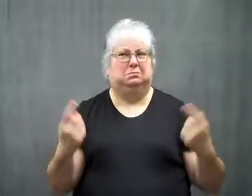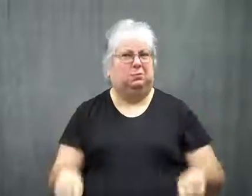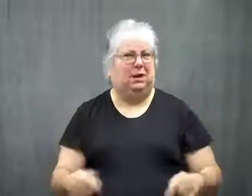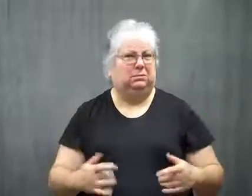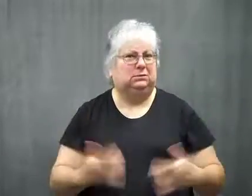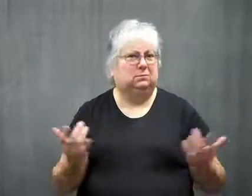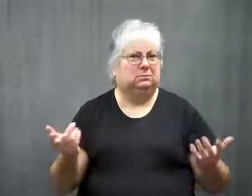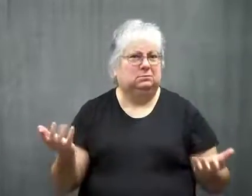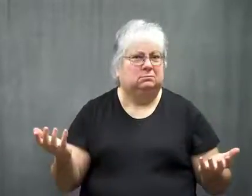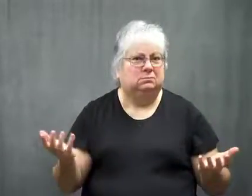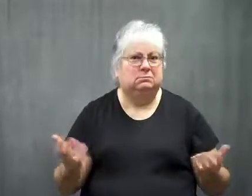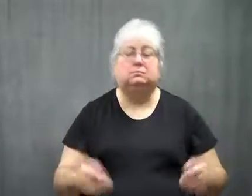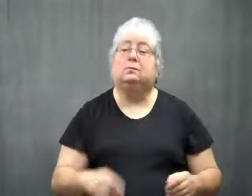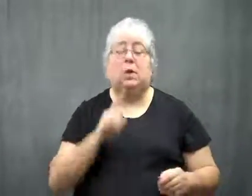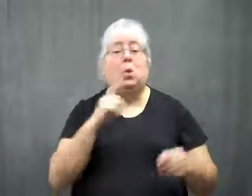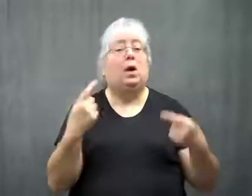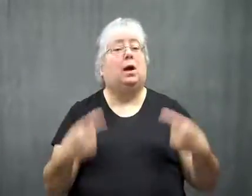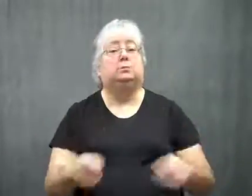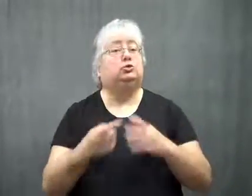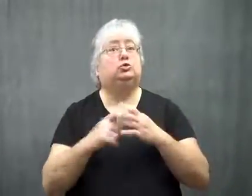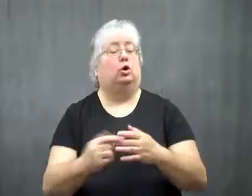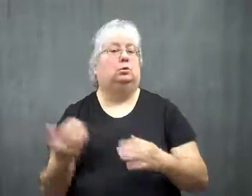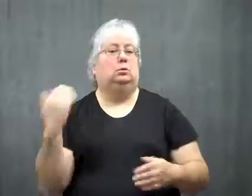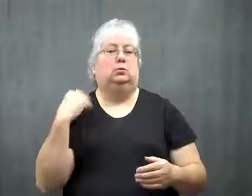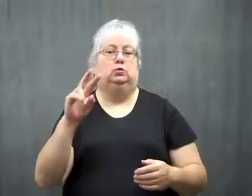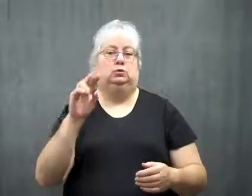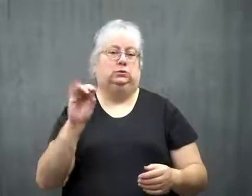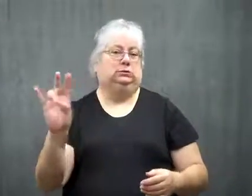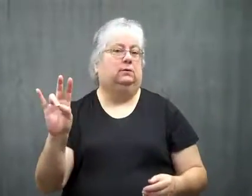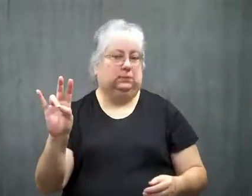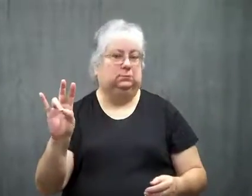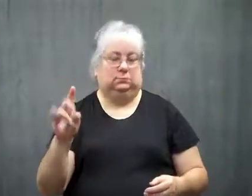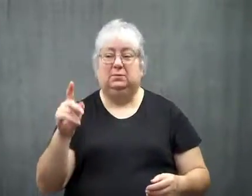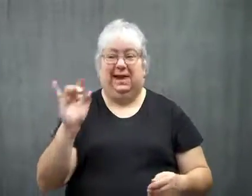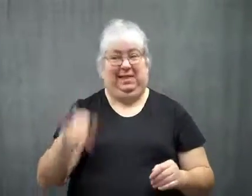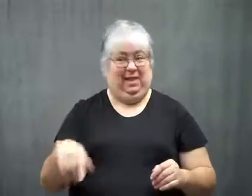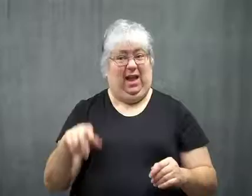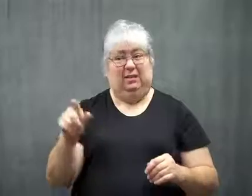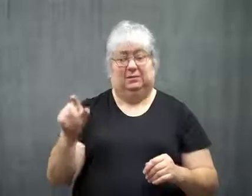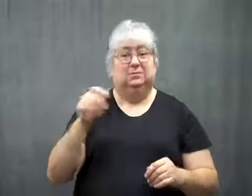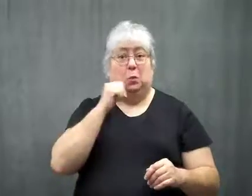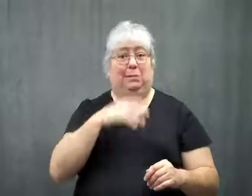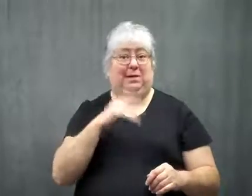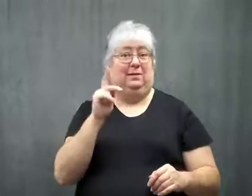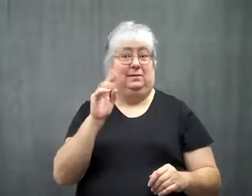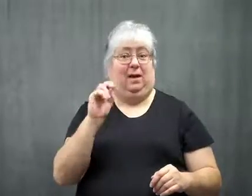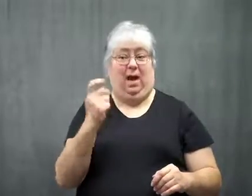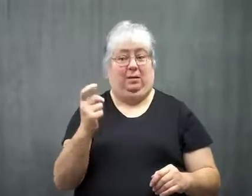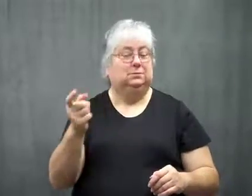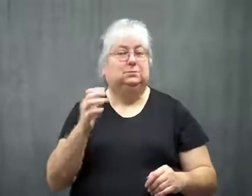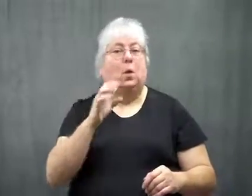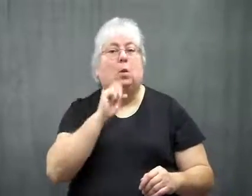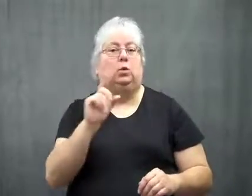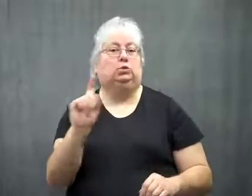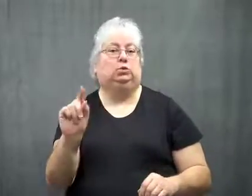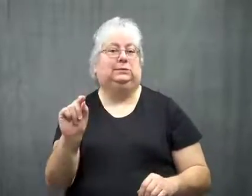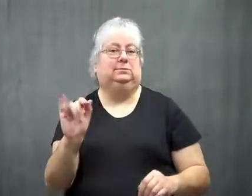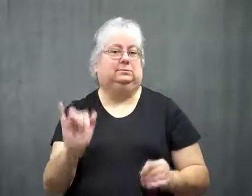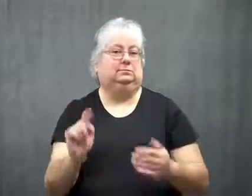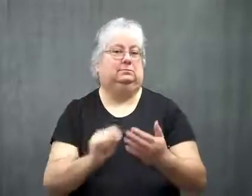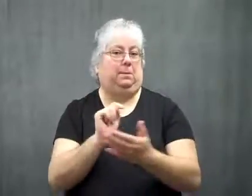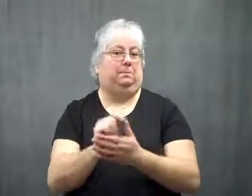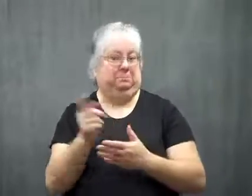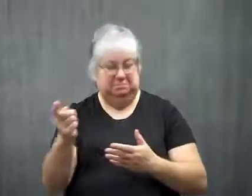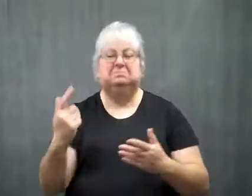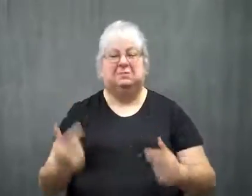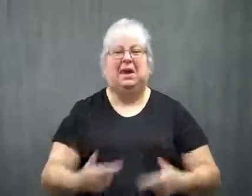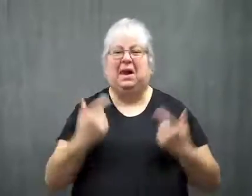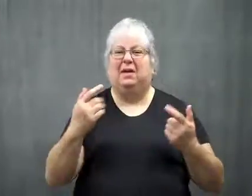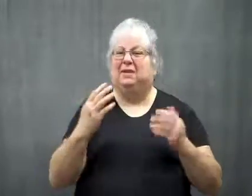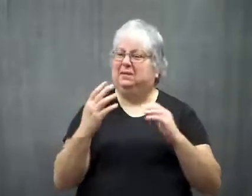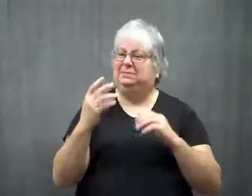It all started in 2007, when Knox was 20 years old.